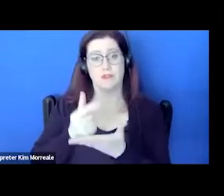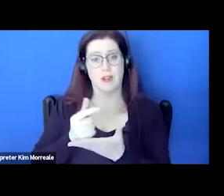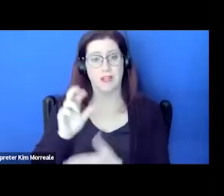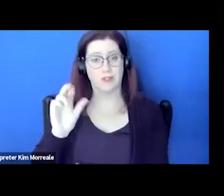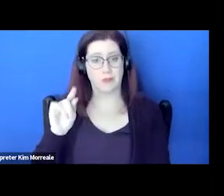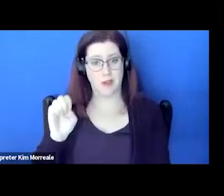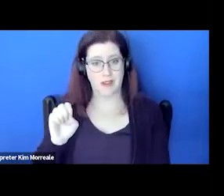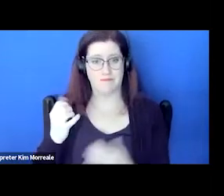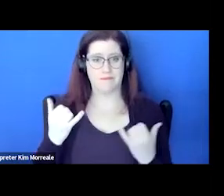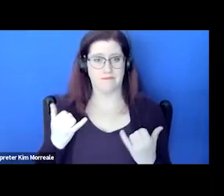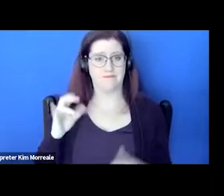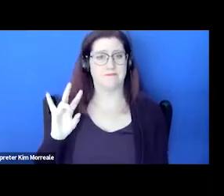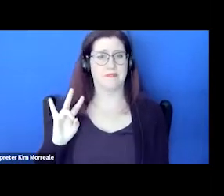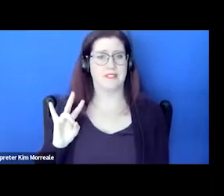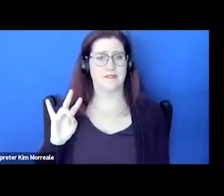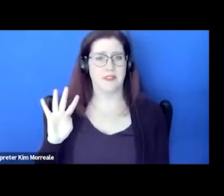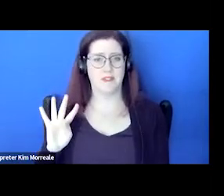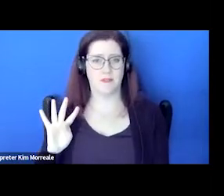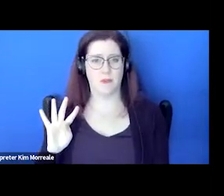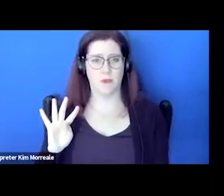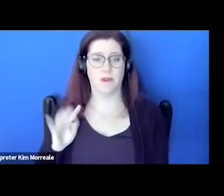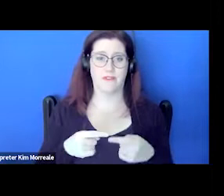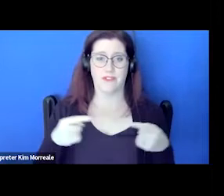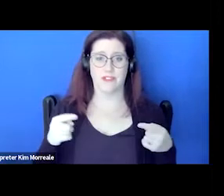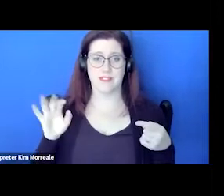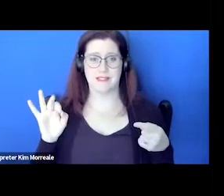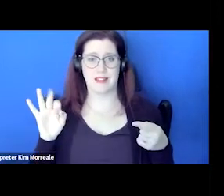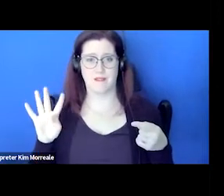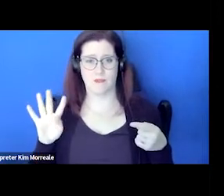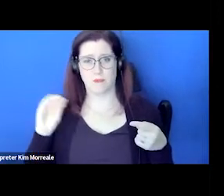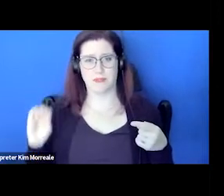is 74 versus 94 for white students, that is improving.